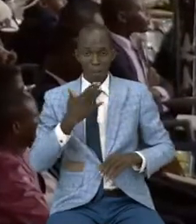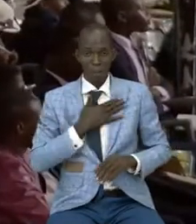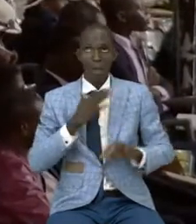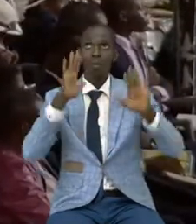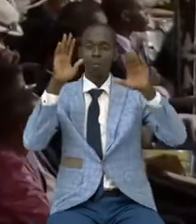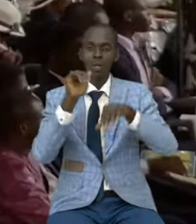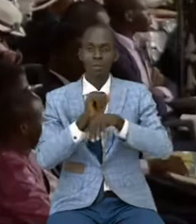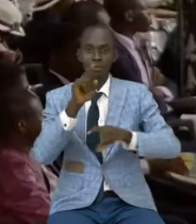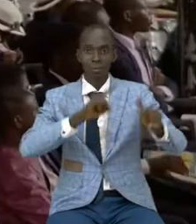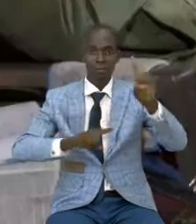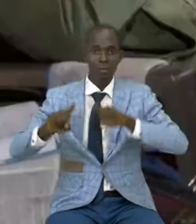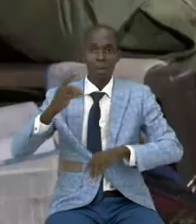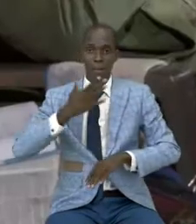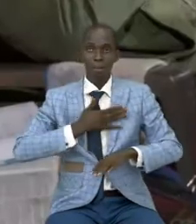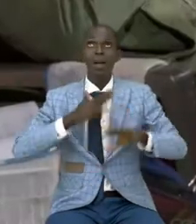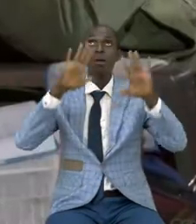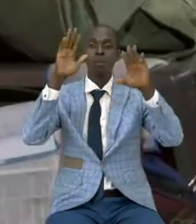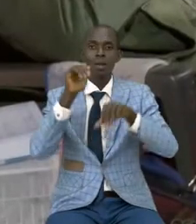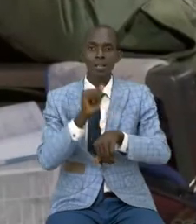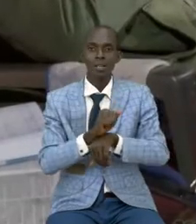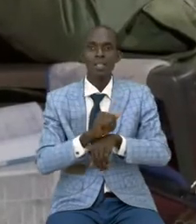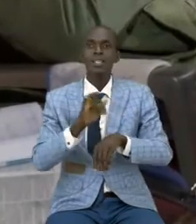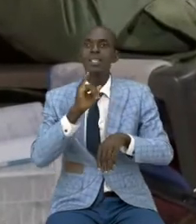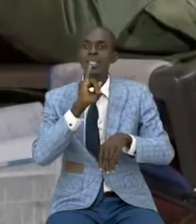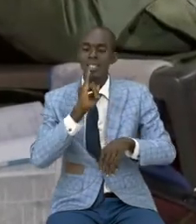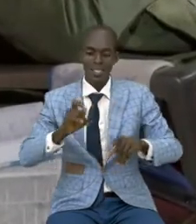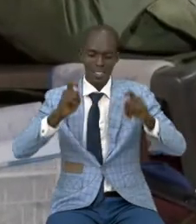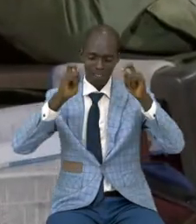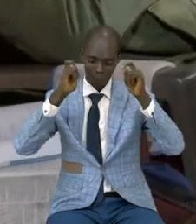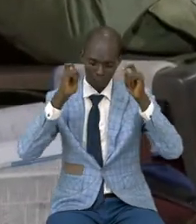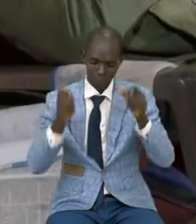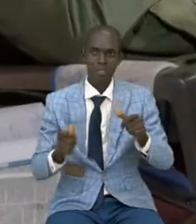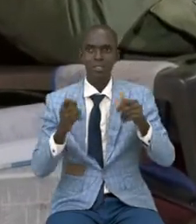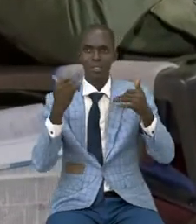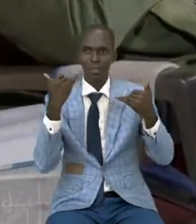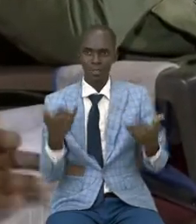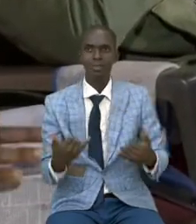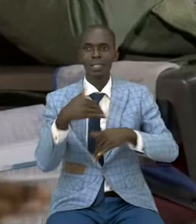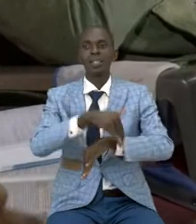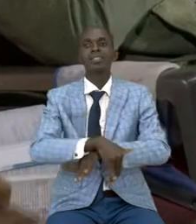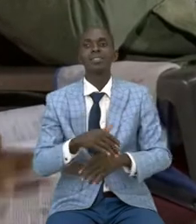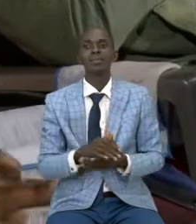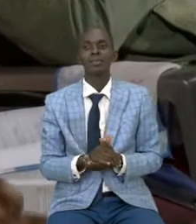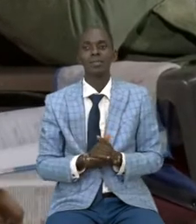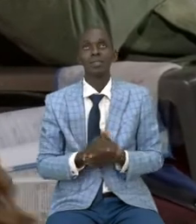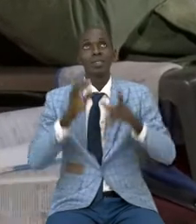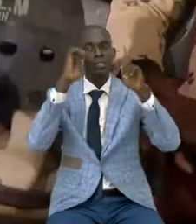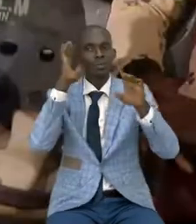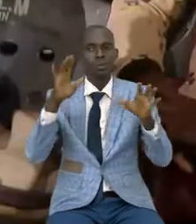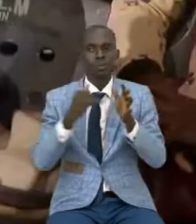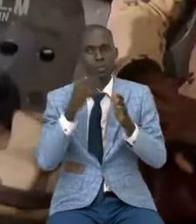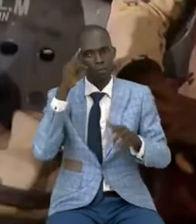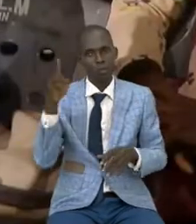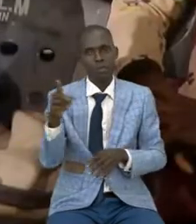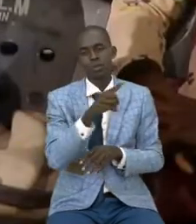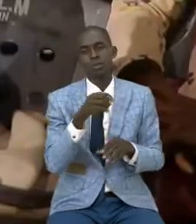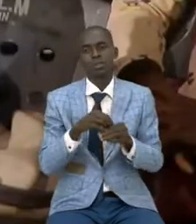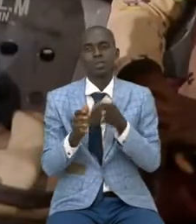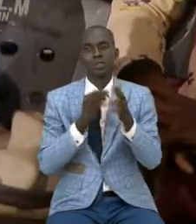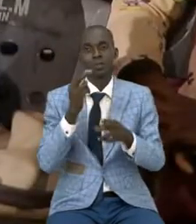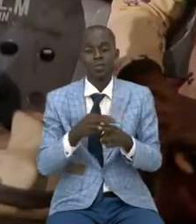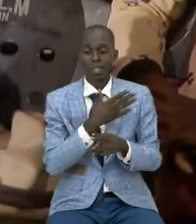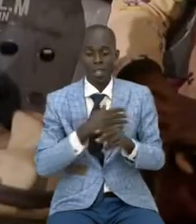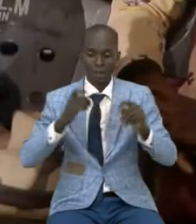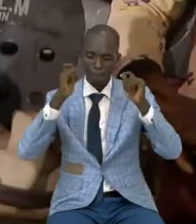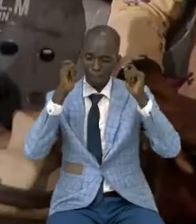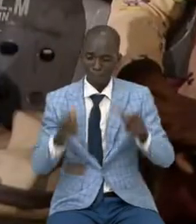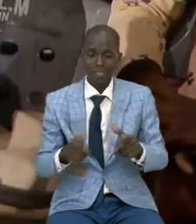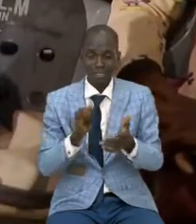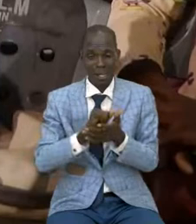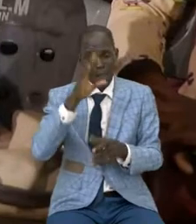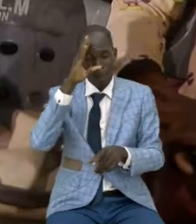my miracle is immediate tonight it will do it for you and immediately his leprosy was cleansed